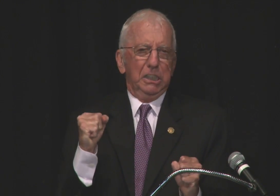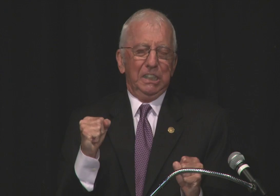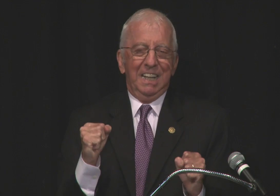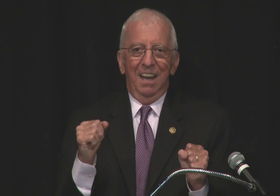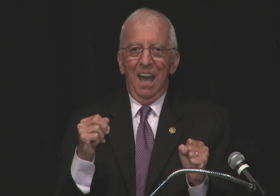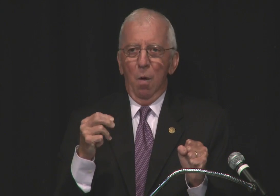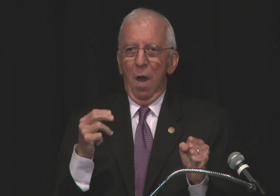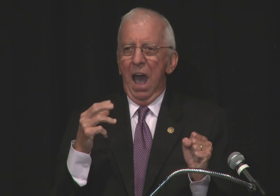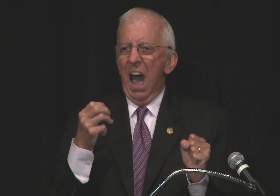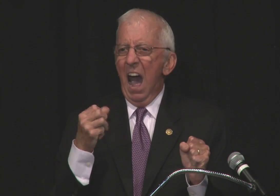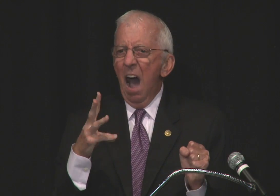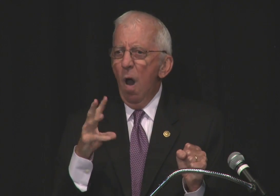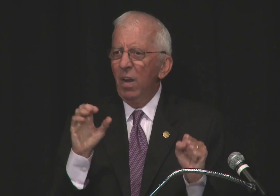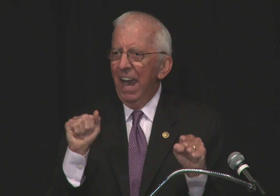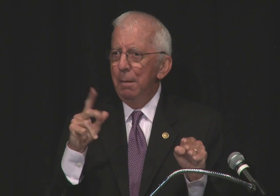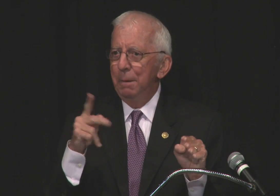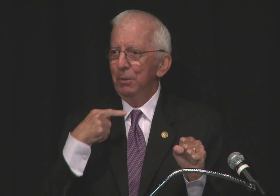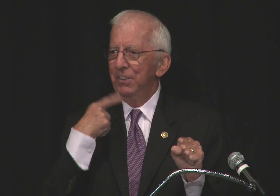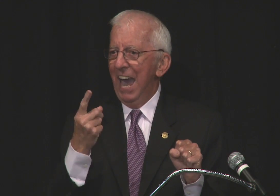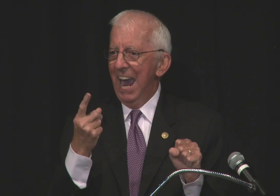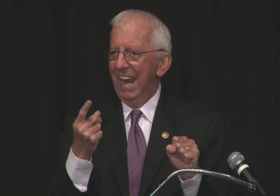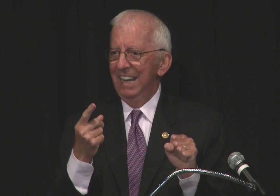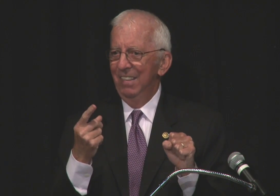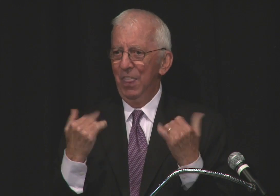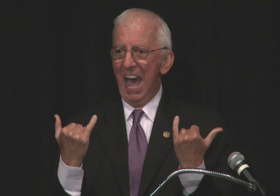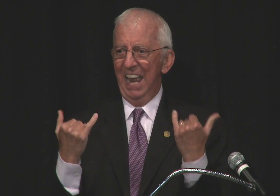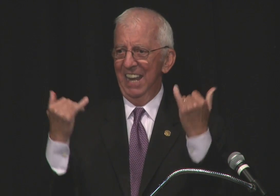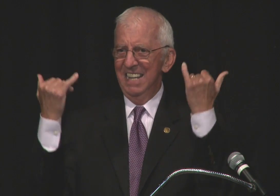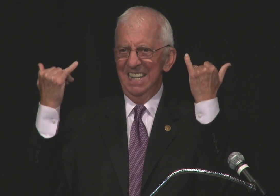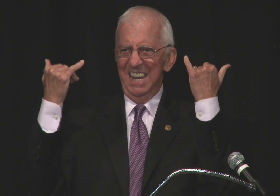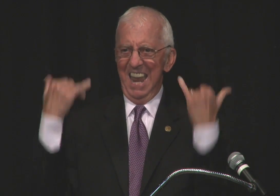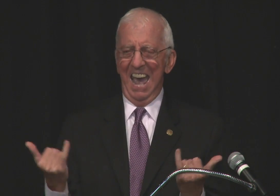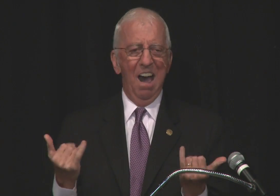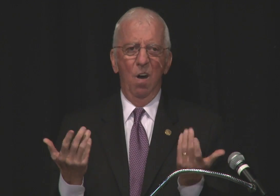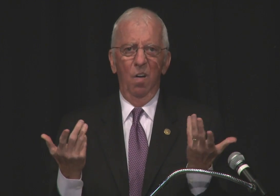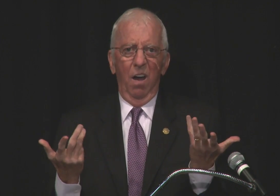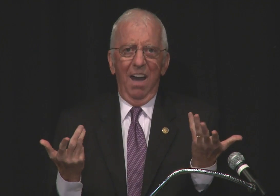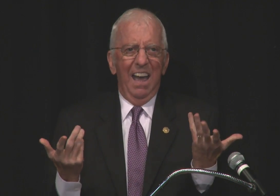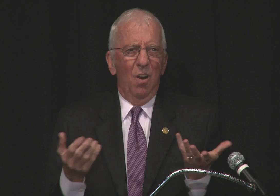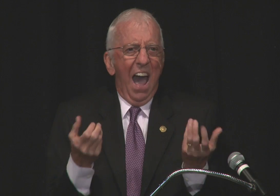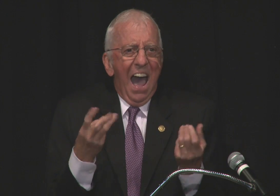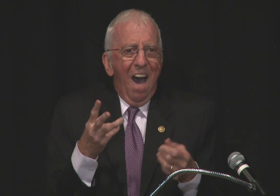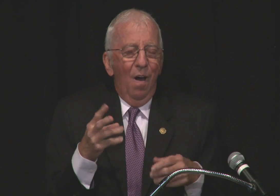How can people say that now? How?